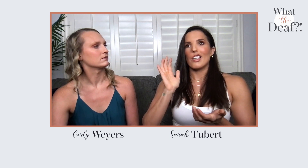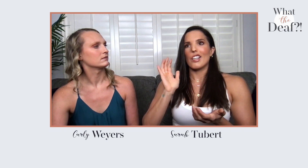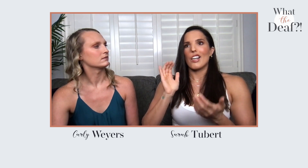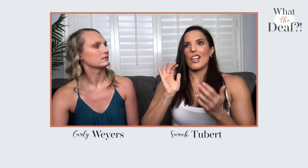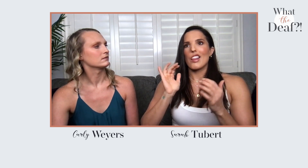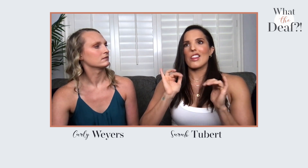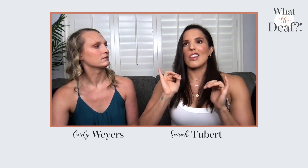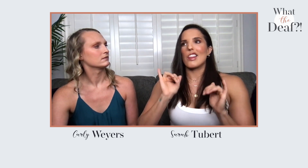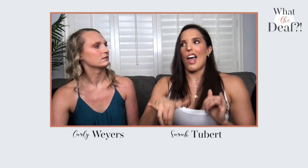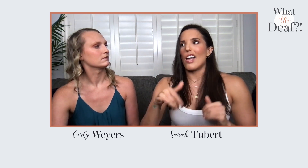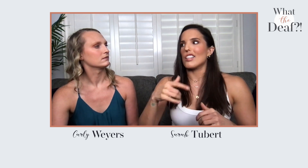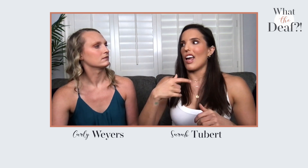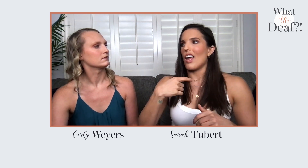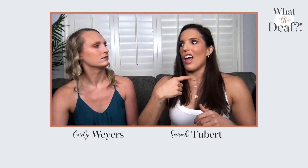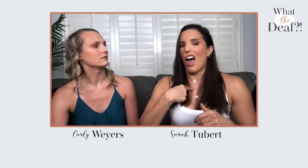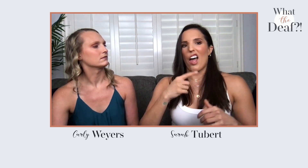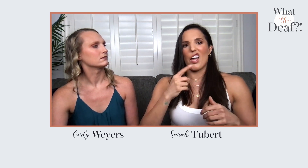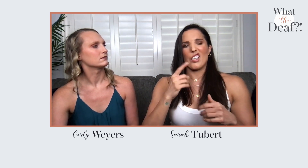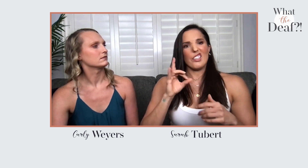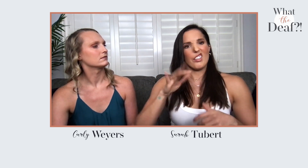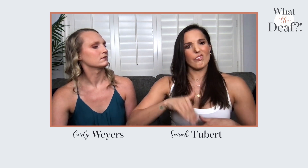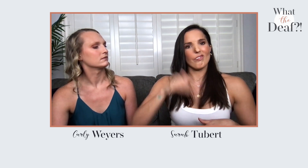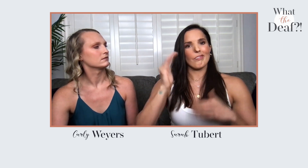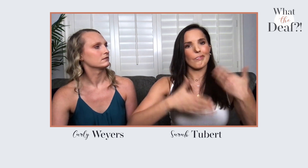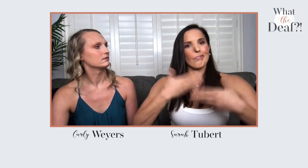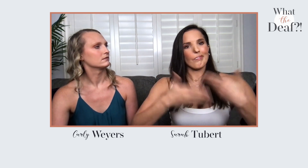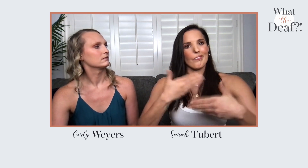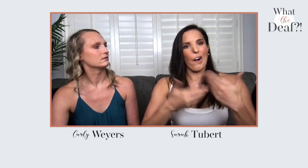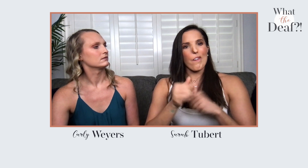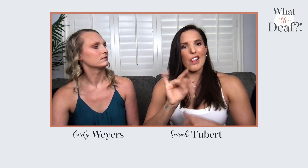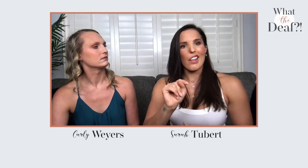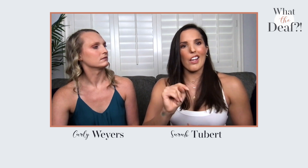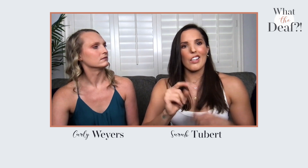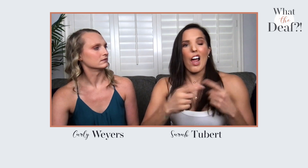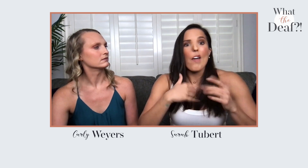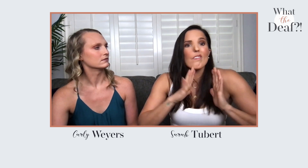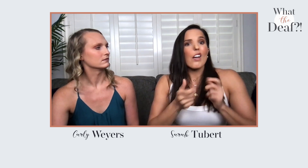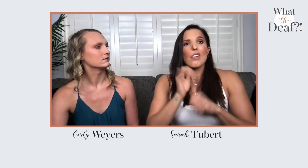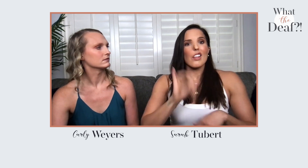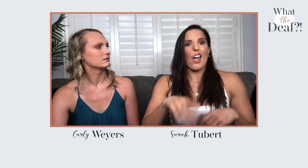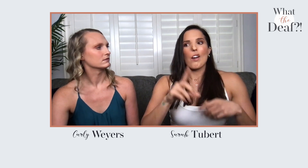So I've learned that I did just go along with it growing up, which was fine,